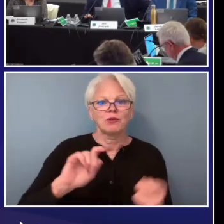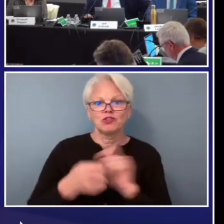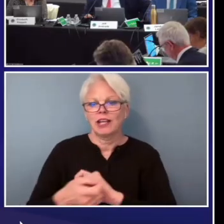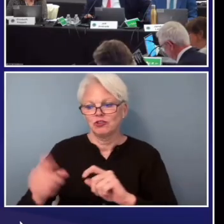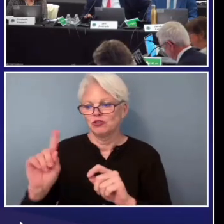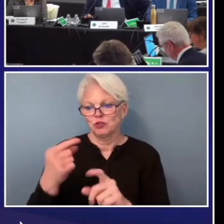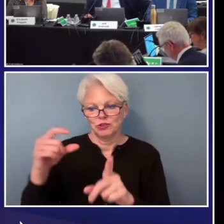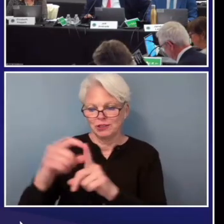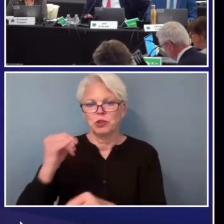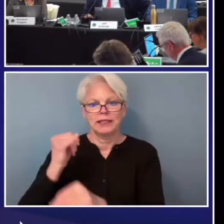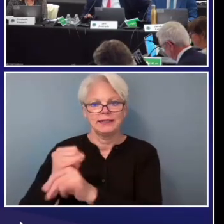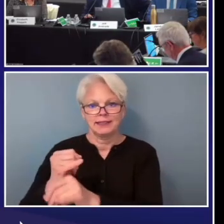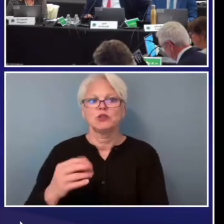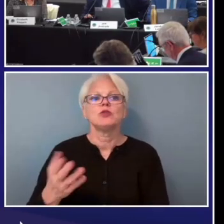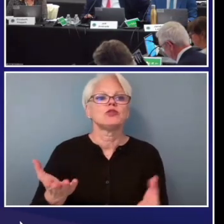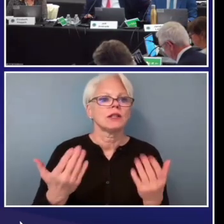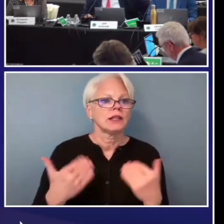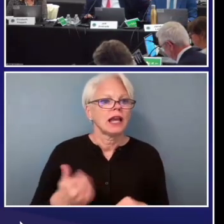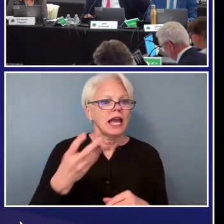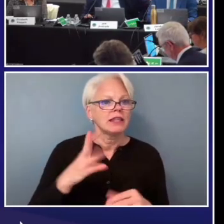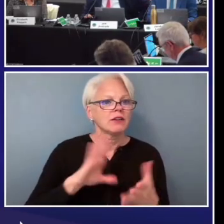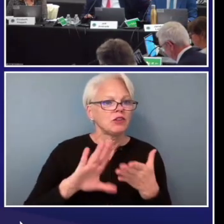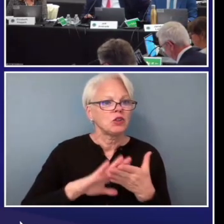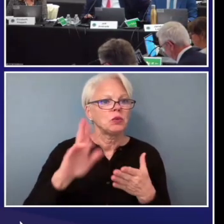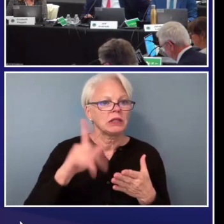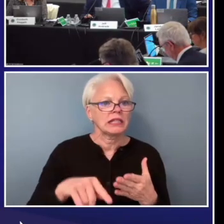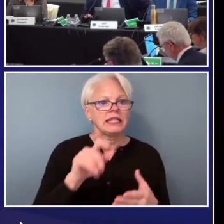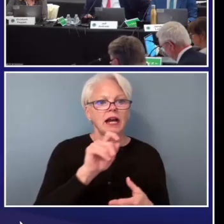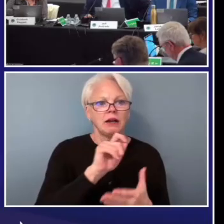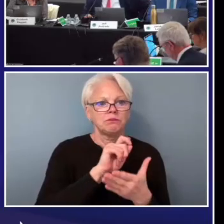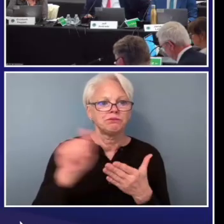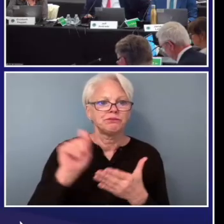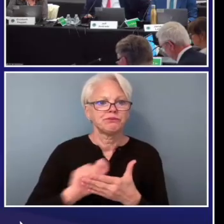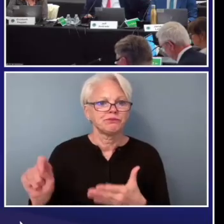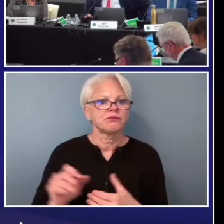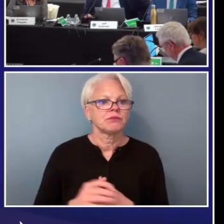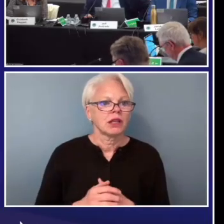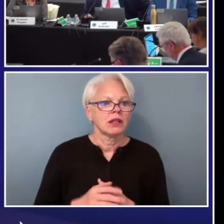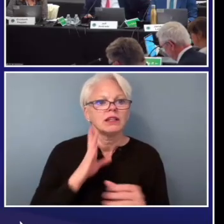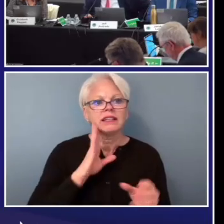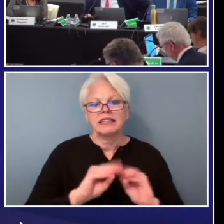Um, and then just uh, a few cleanup, um, uh, a clarification down